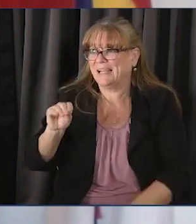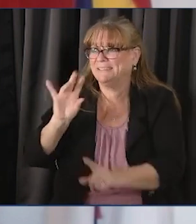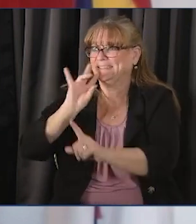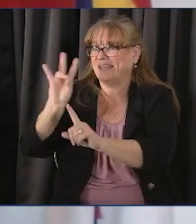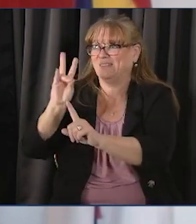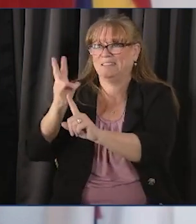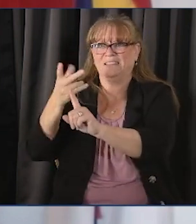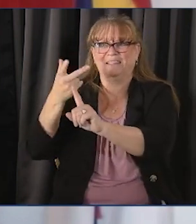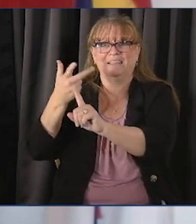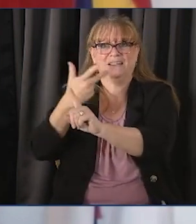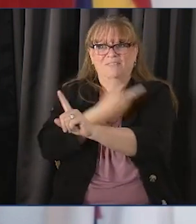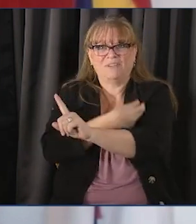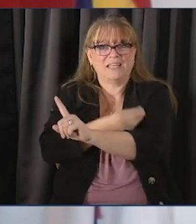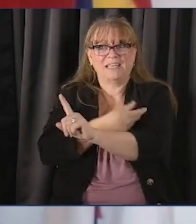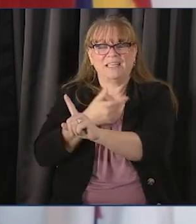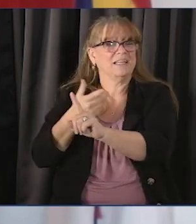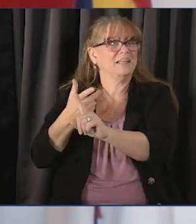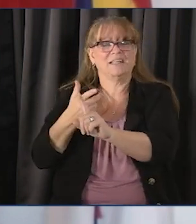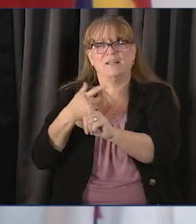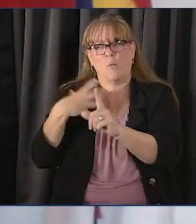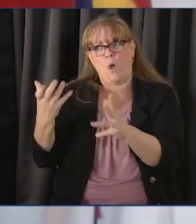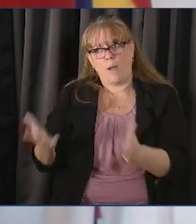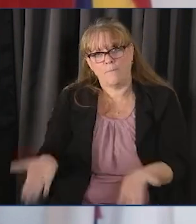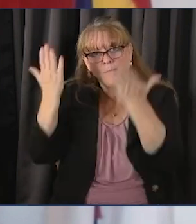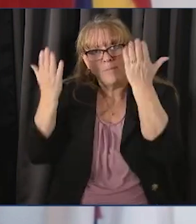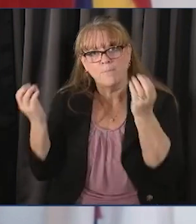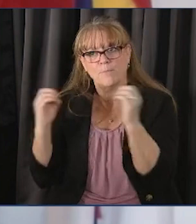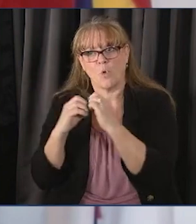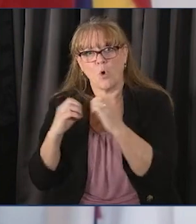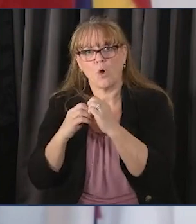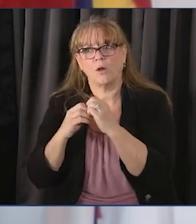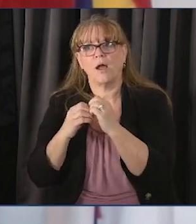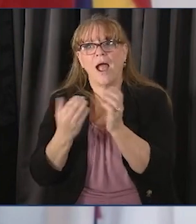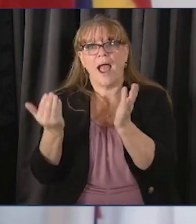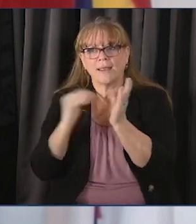we we hear would be gone if the state received three or four times the amount of vaccine